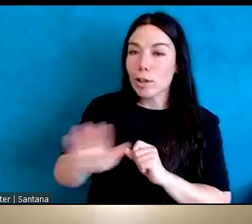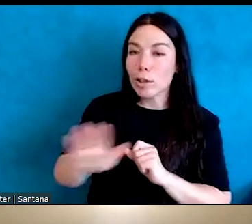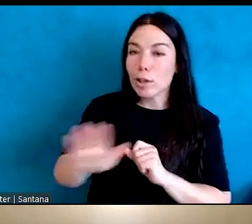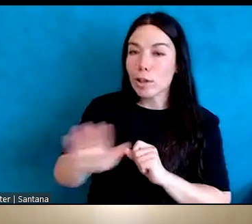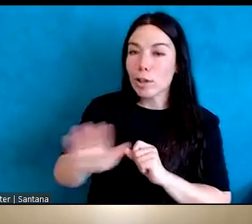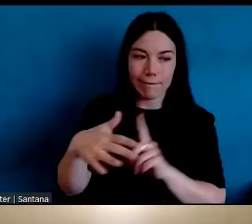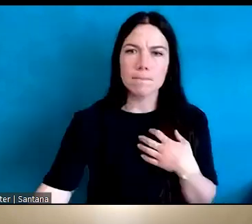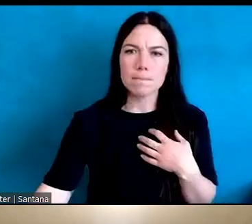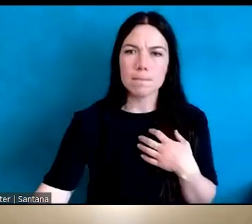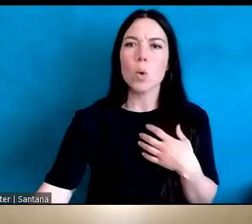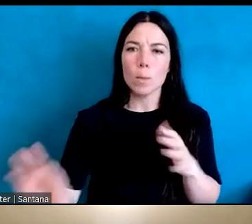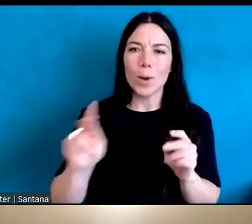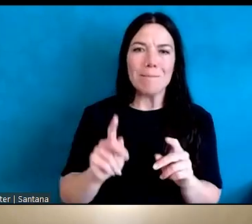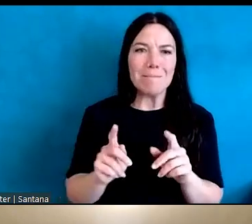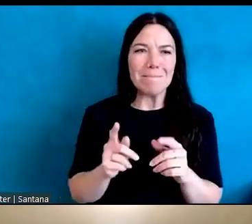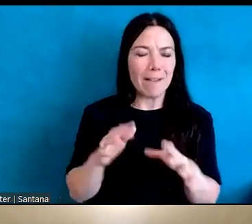But exactly how is a matter of debate.